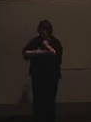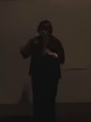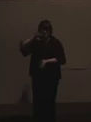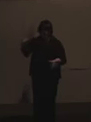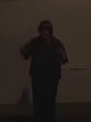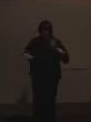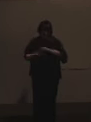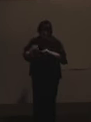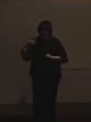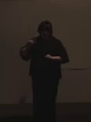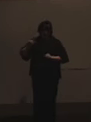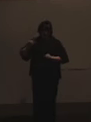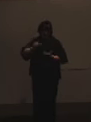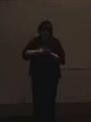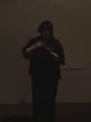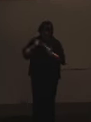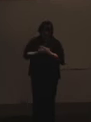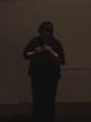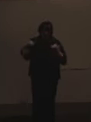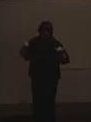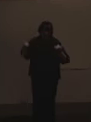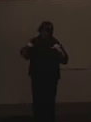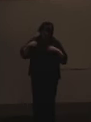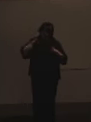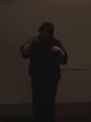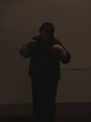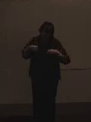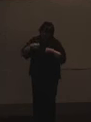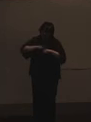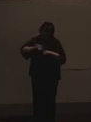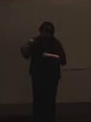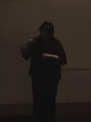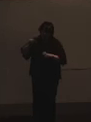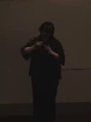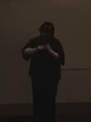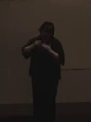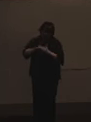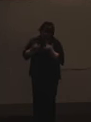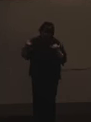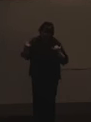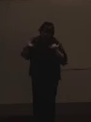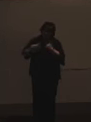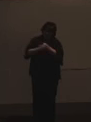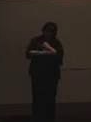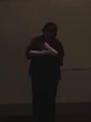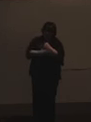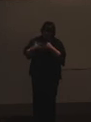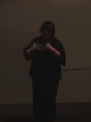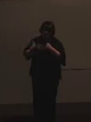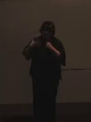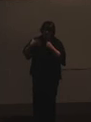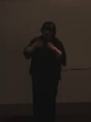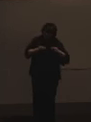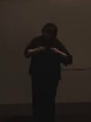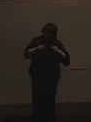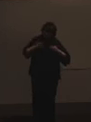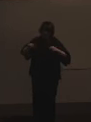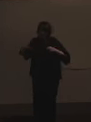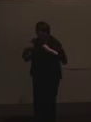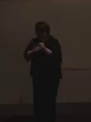And I hope I like to extend such concept. And at the same time, I don't want